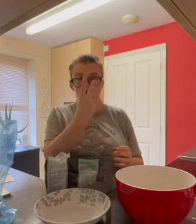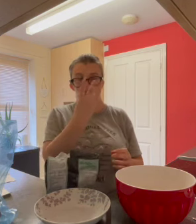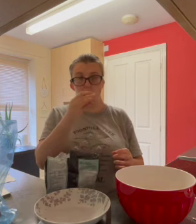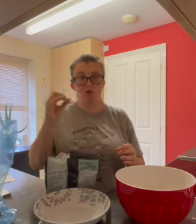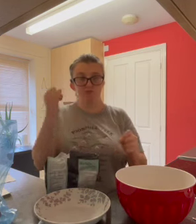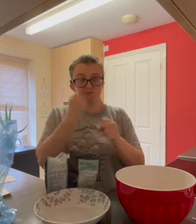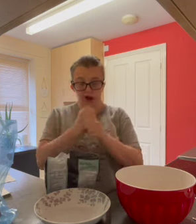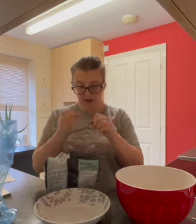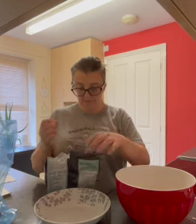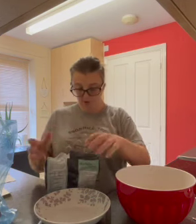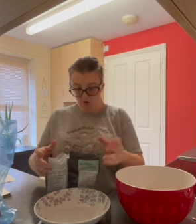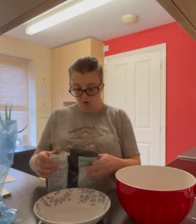200g